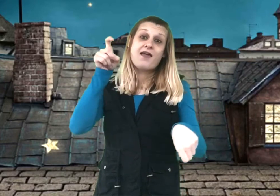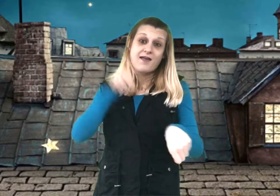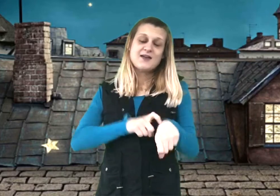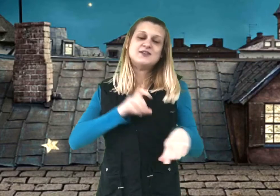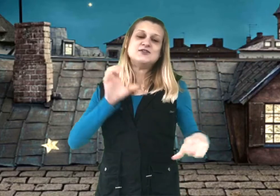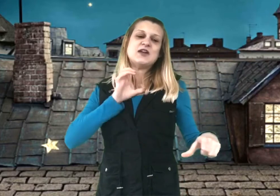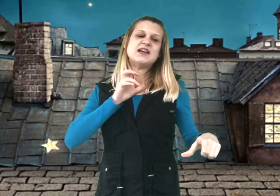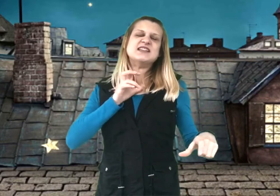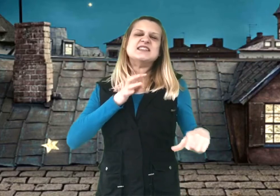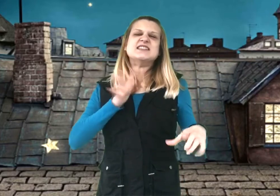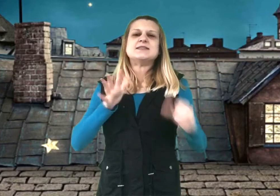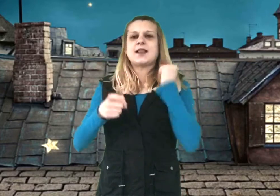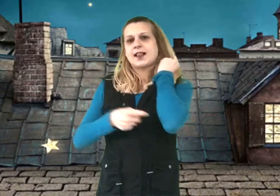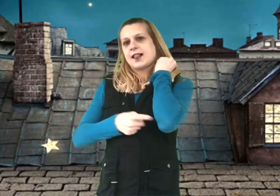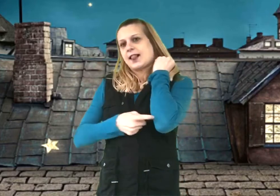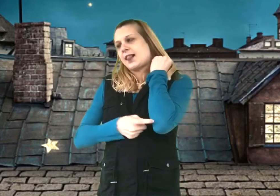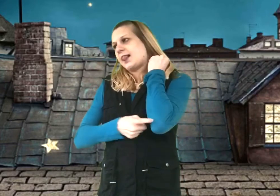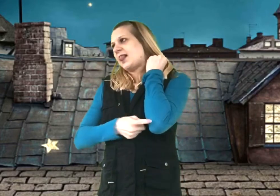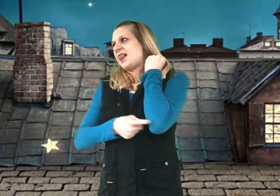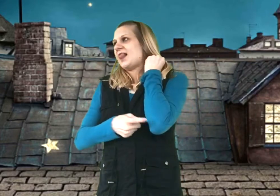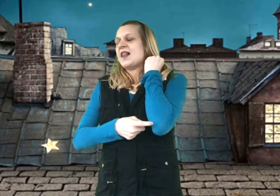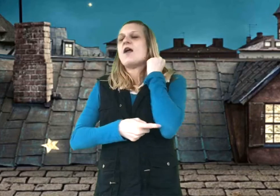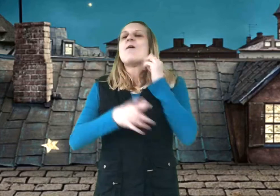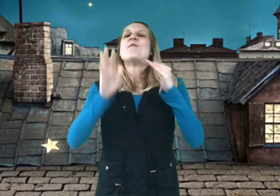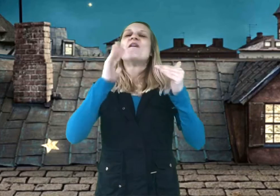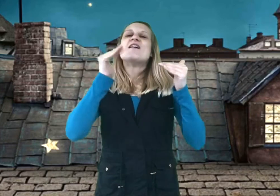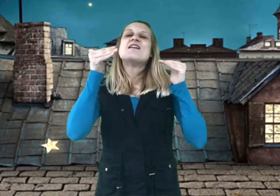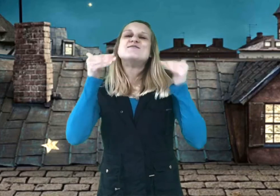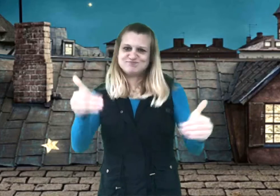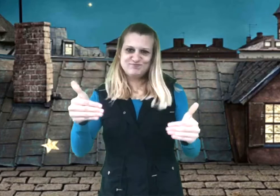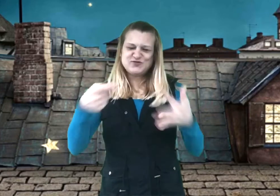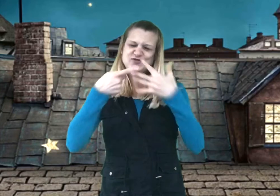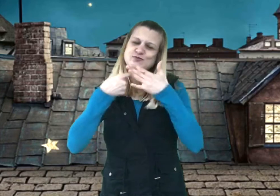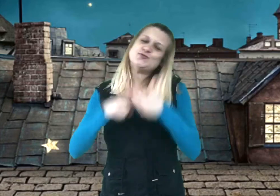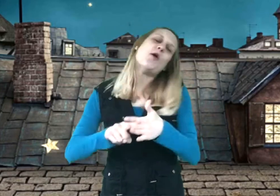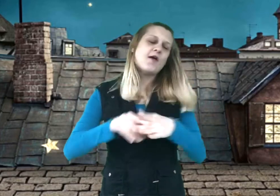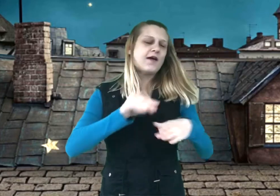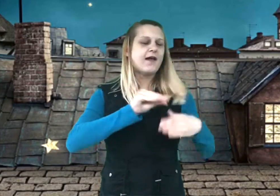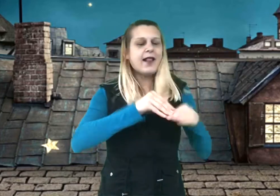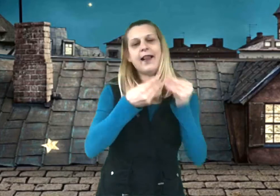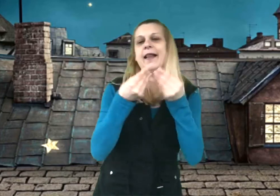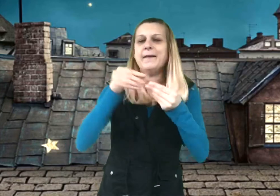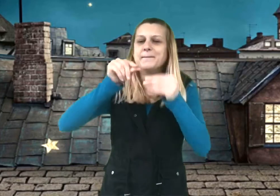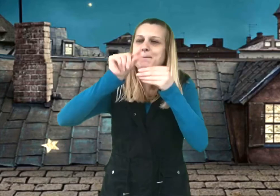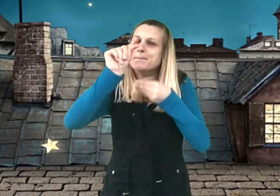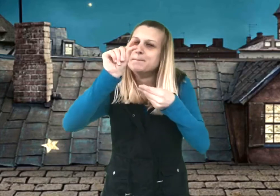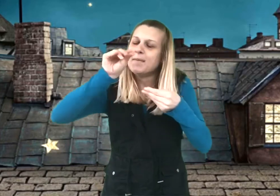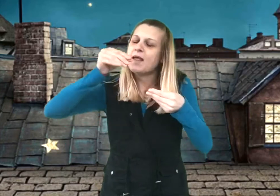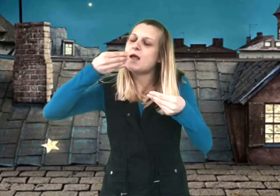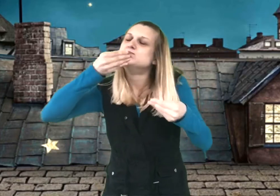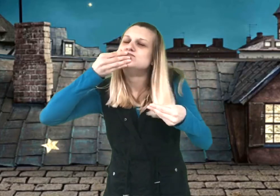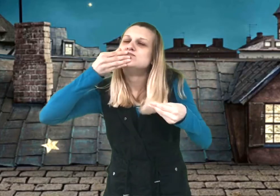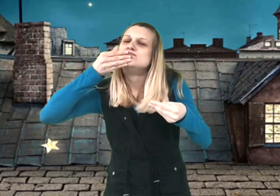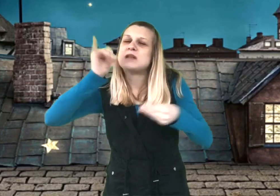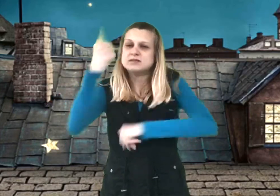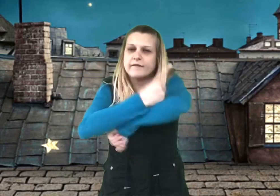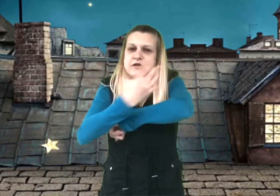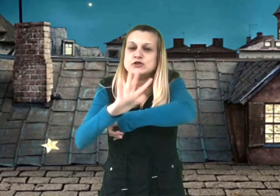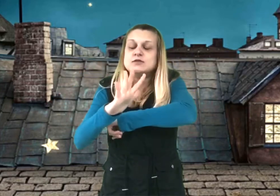Then at last, when he could stand it no longer, he would peel back a tiny bit of the paper wrapping at one corner to expose a tiny bit of chocolate. and then he would take a tiny nibble.